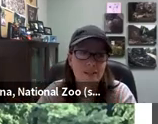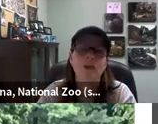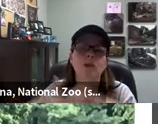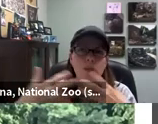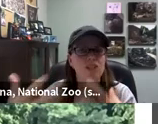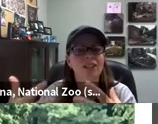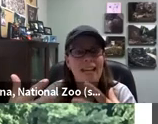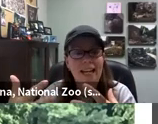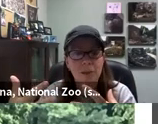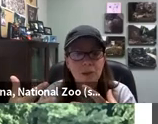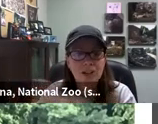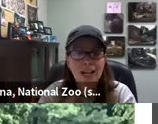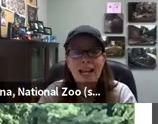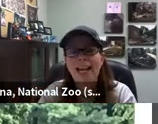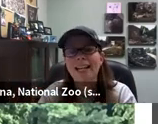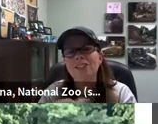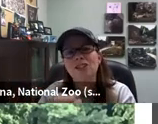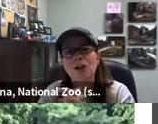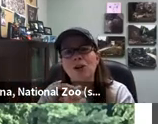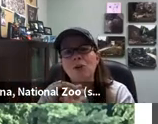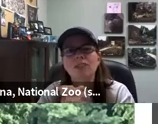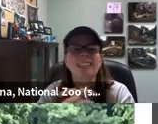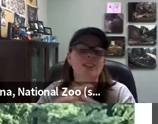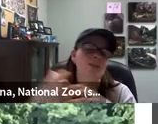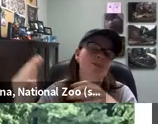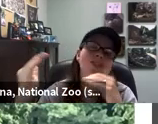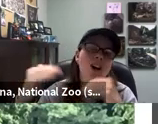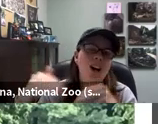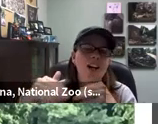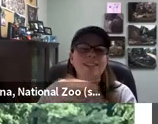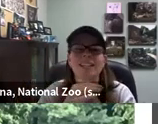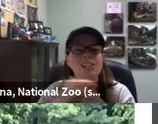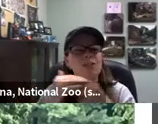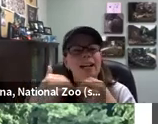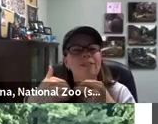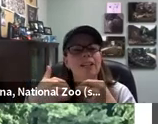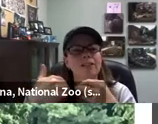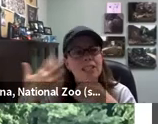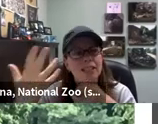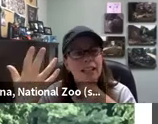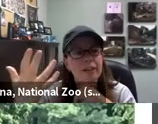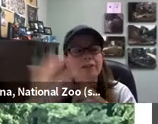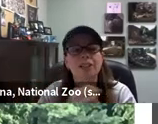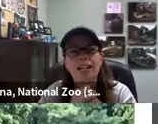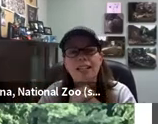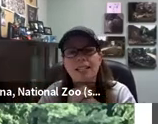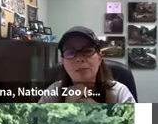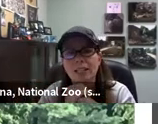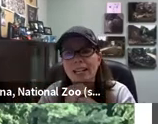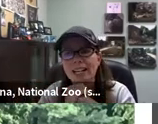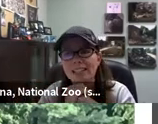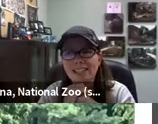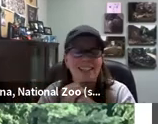focus was on the animal right? And so they're dark they just don't have enough sunlight for a lot of